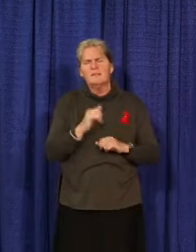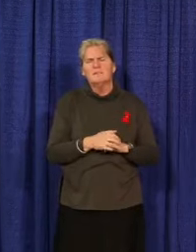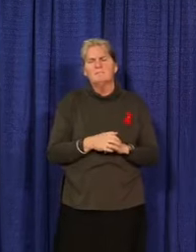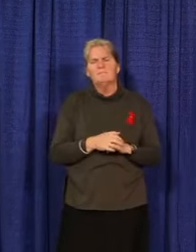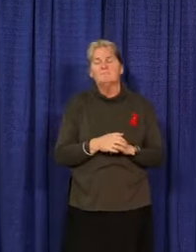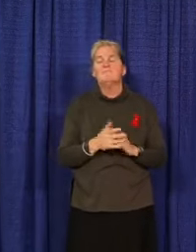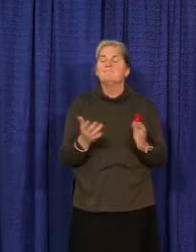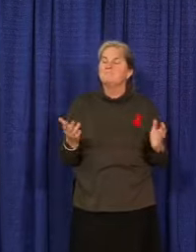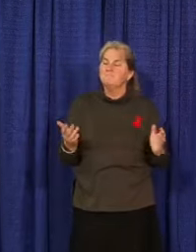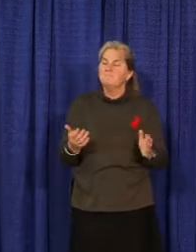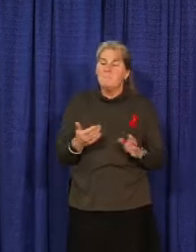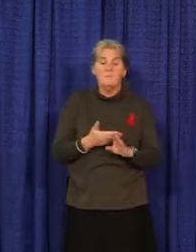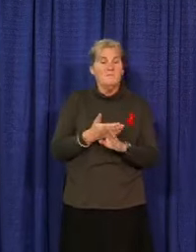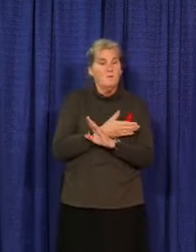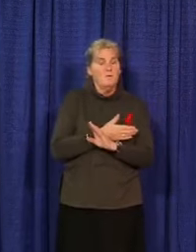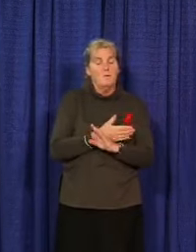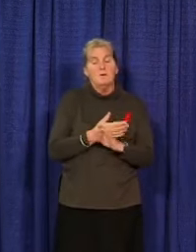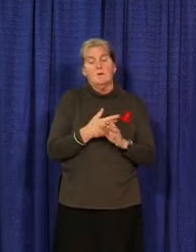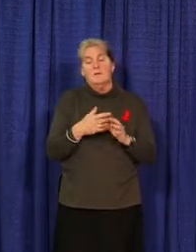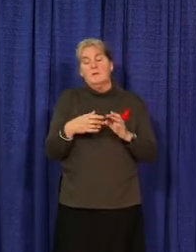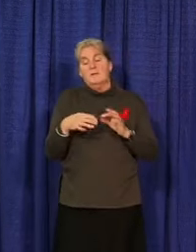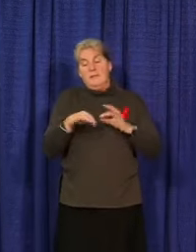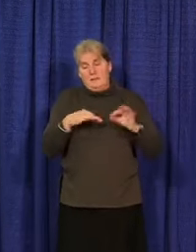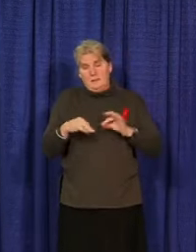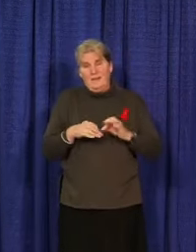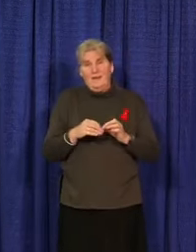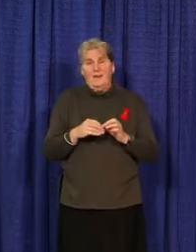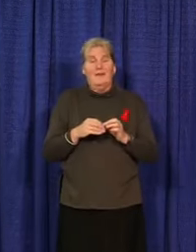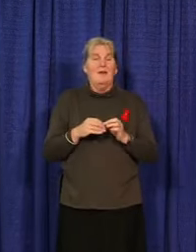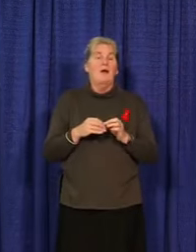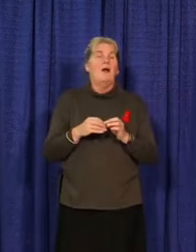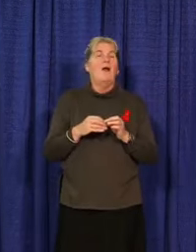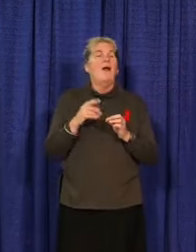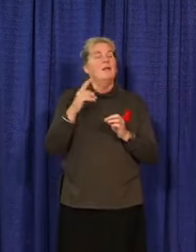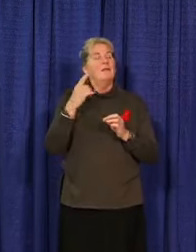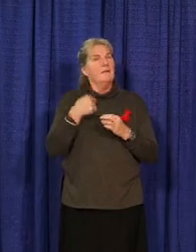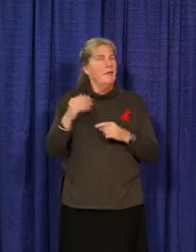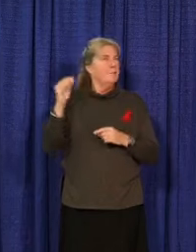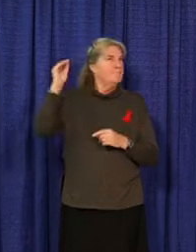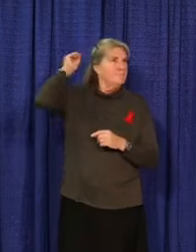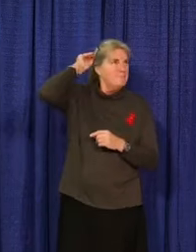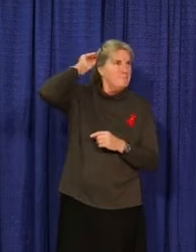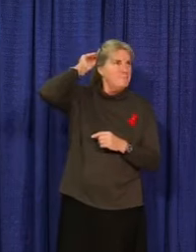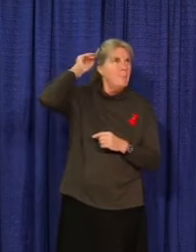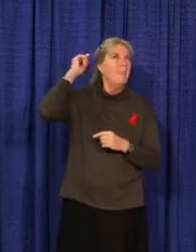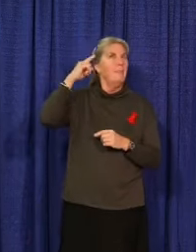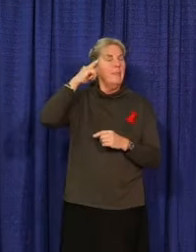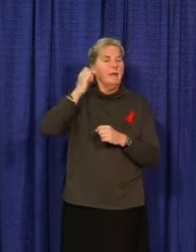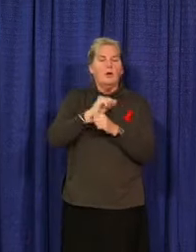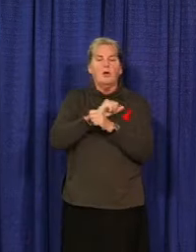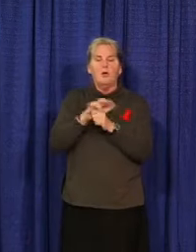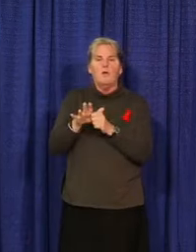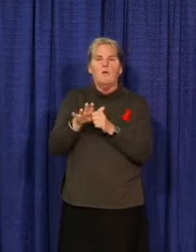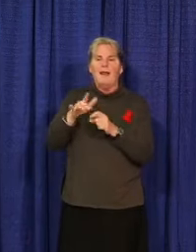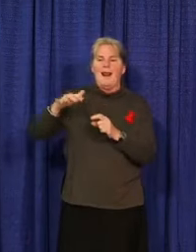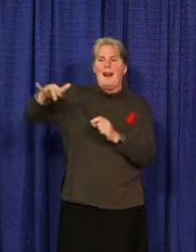what I have said many times before. We all need to act as if COVID is present in our community and